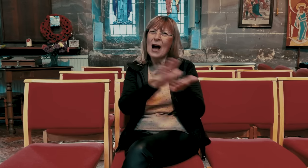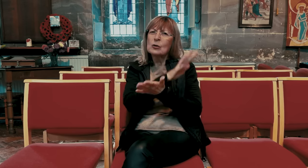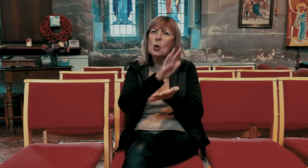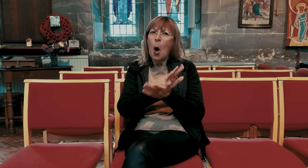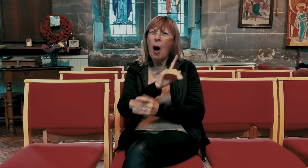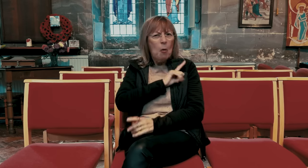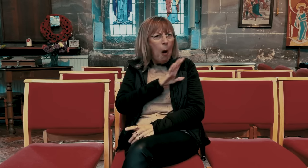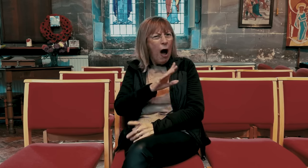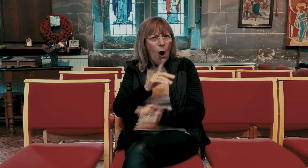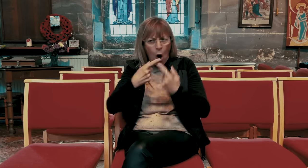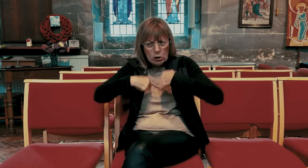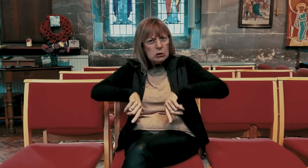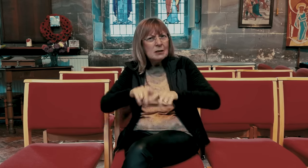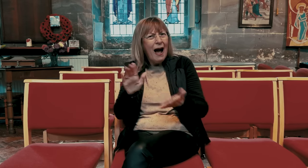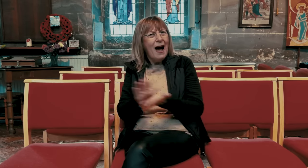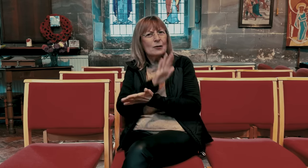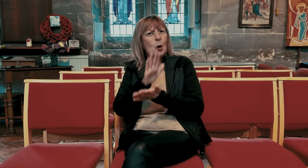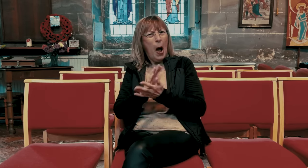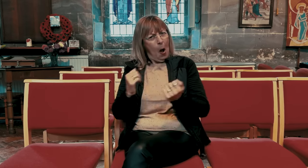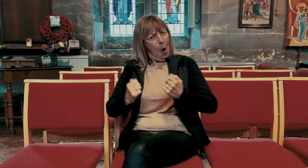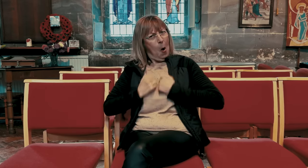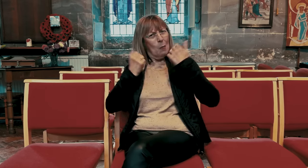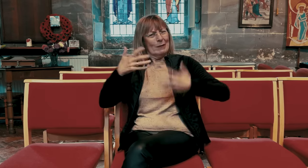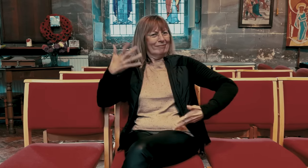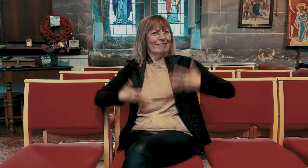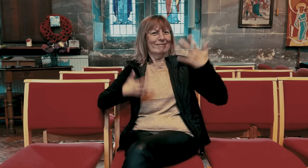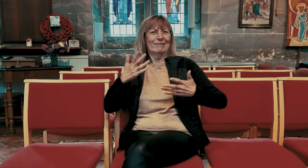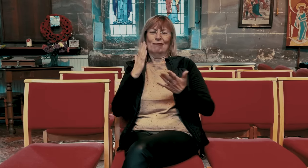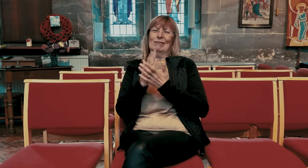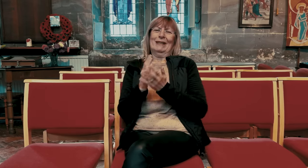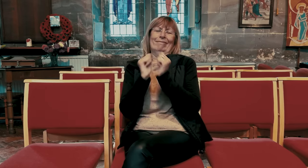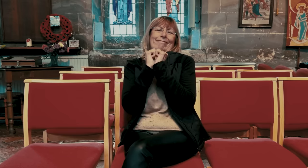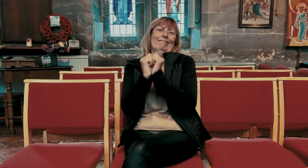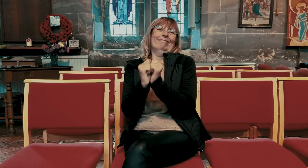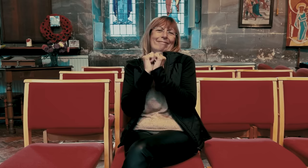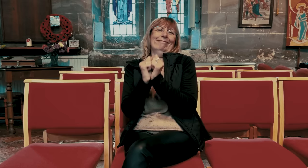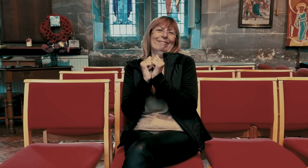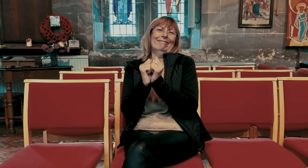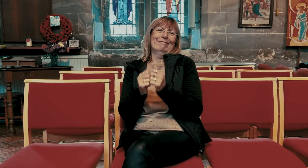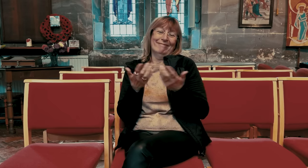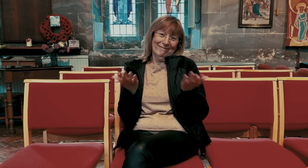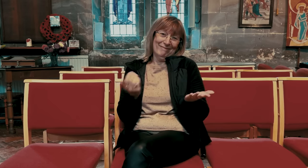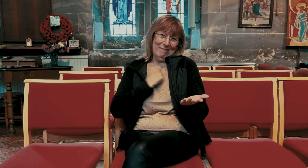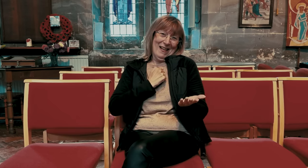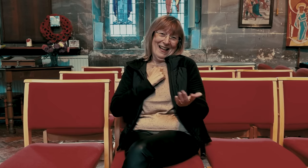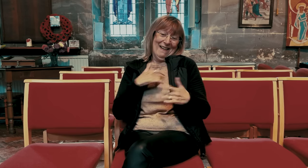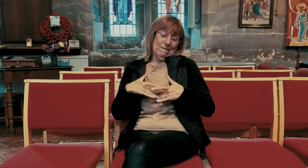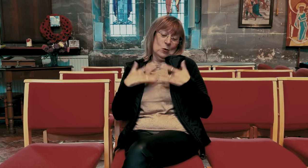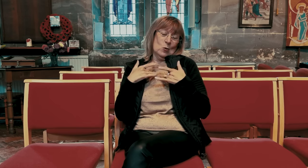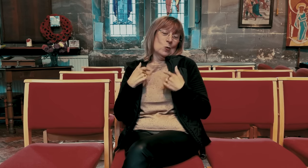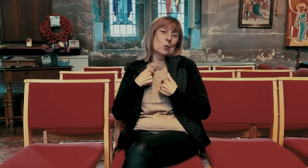Deaf people, too, need to be able to access and enjoy the Bible. It's so precious, that's my view.